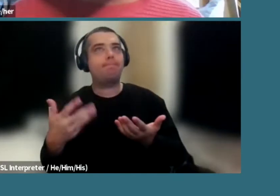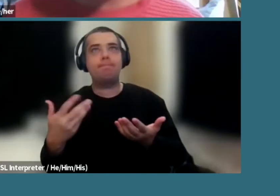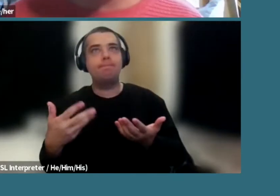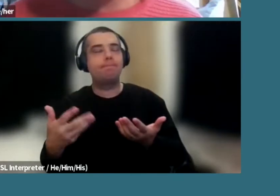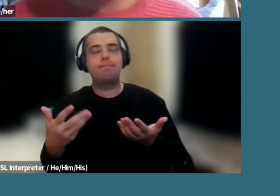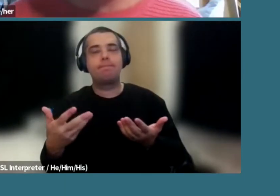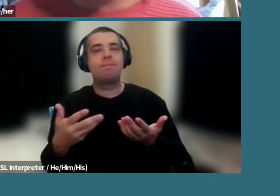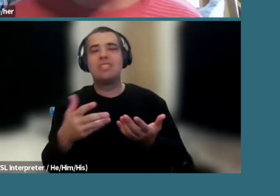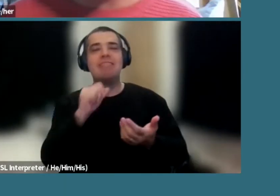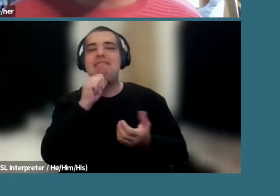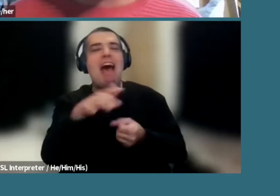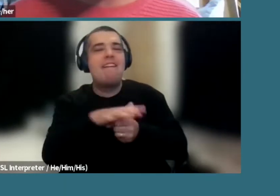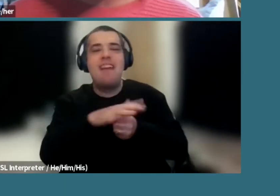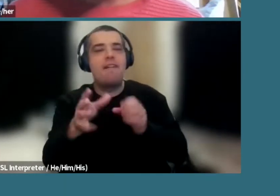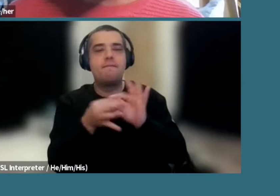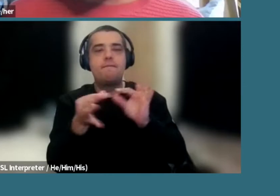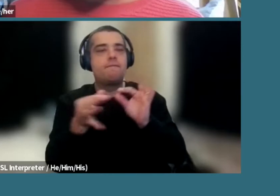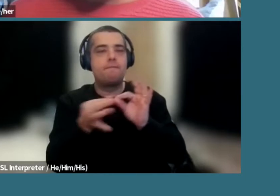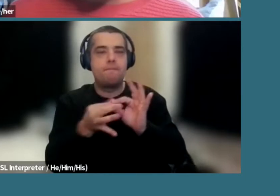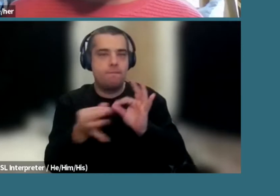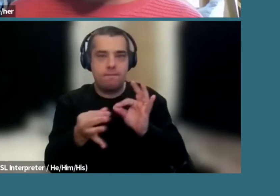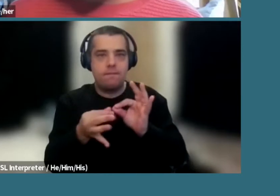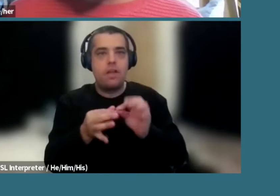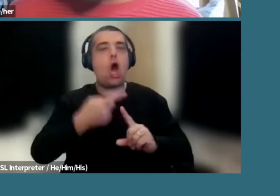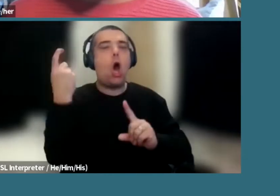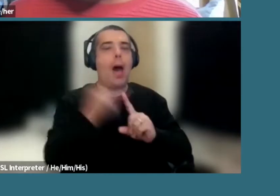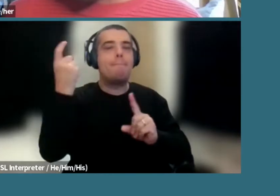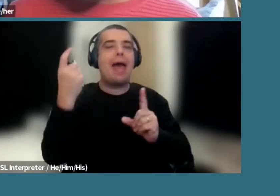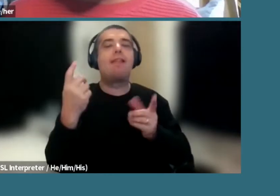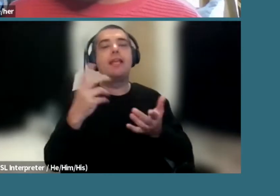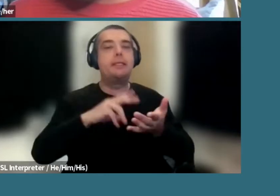insufficient automatically generated alt text